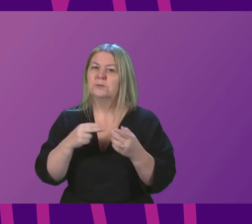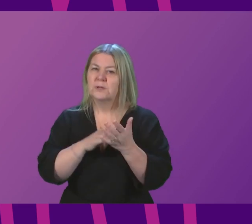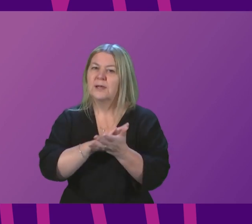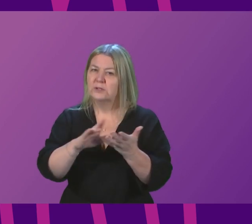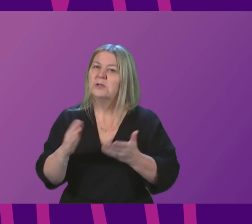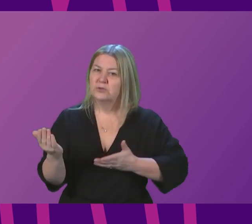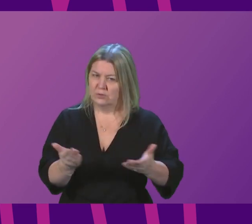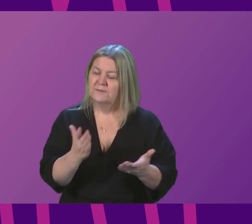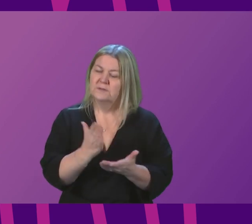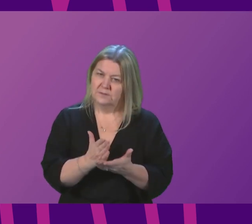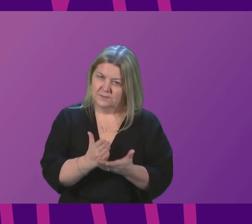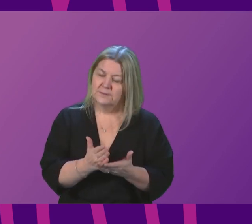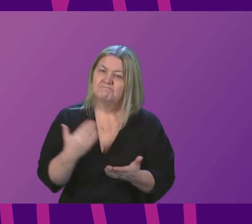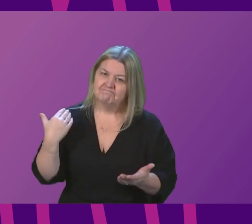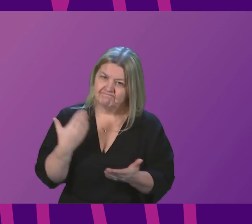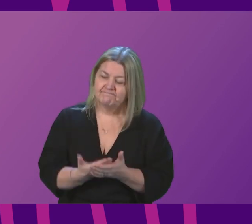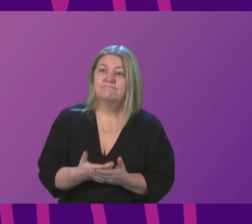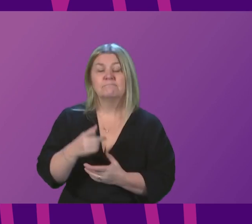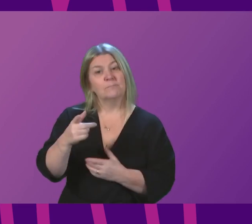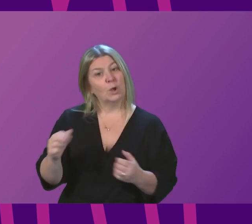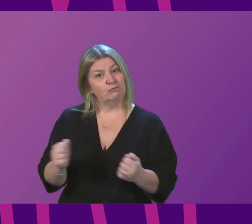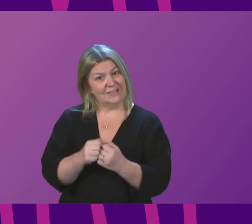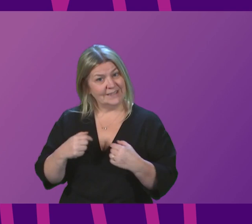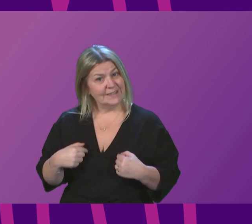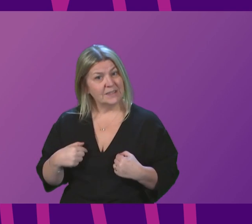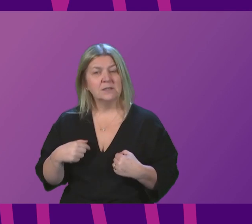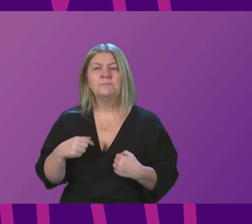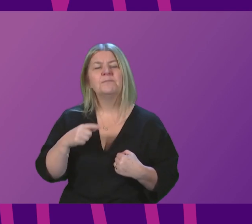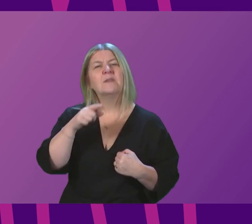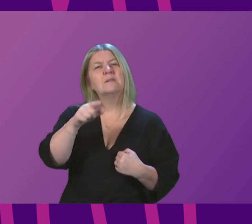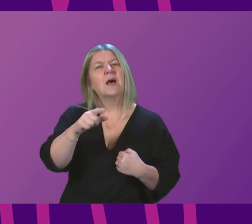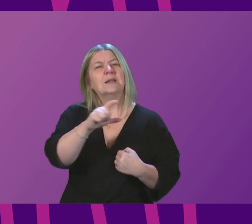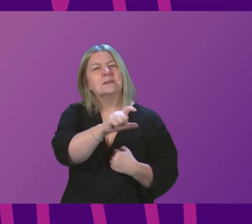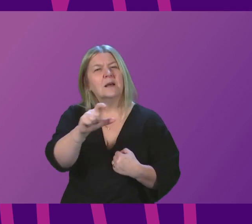Does the First Minister agree that the establishment of the three early cancer diagnostic centres